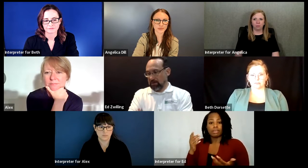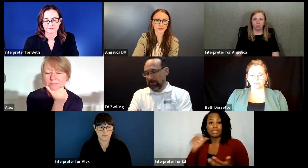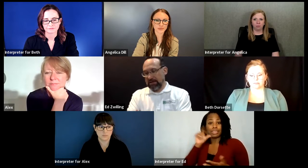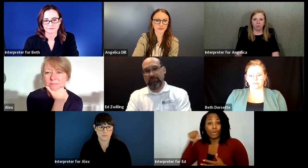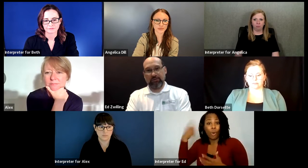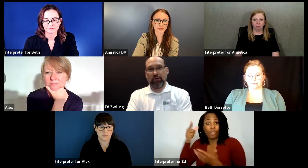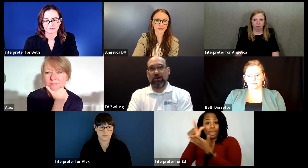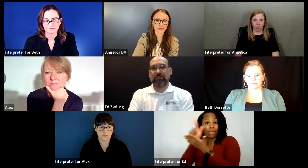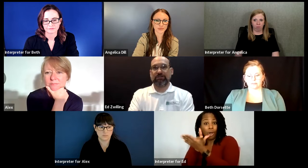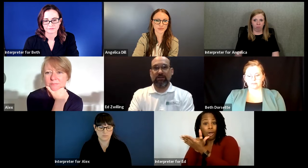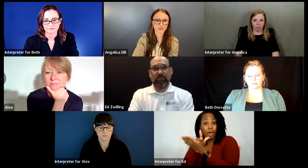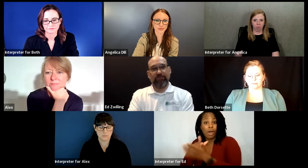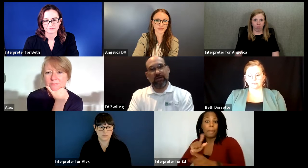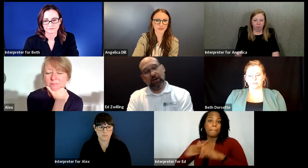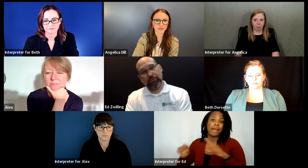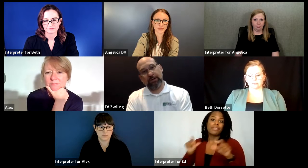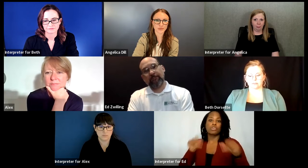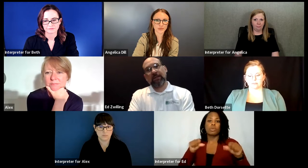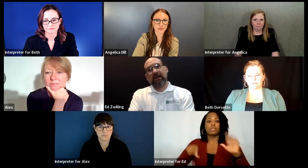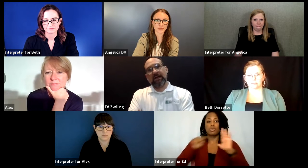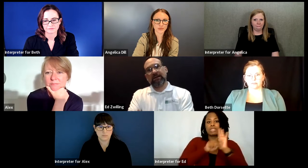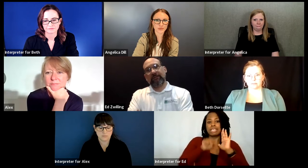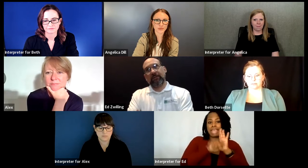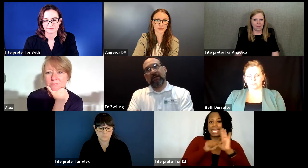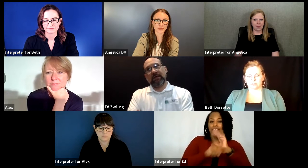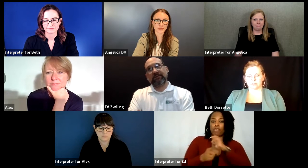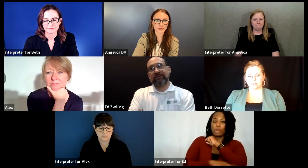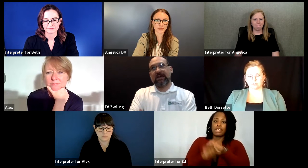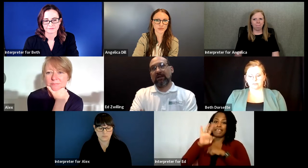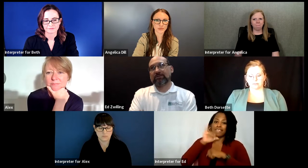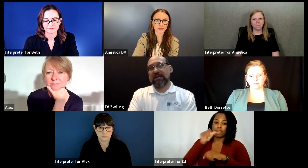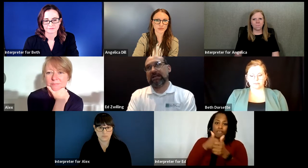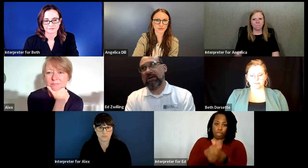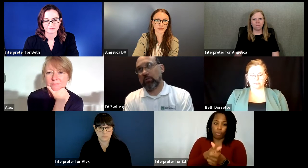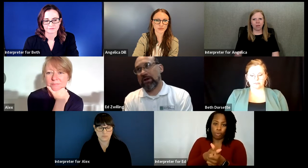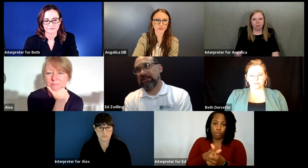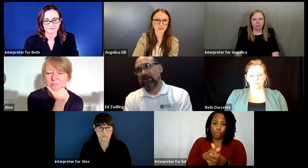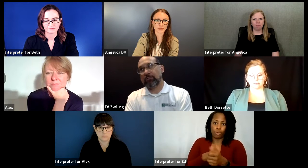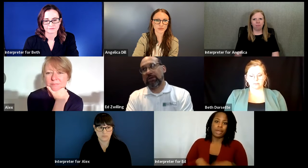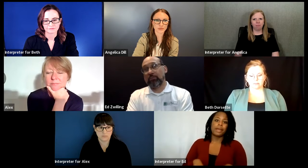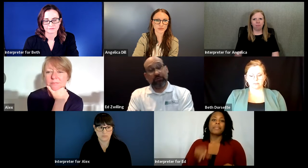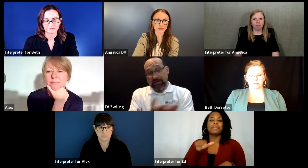negative repercussions to them if they don't. And this kind of goes hand in hand with what I tell people.